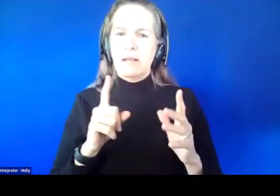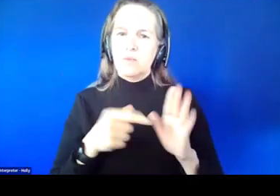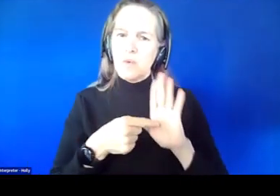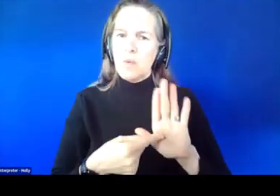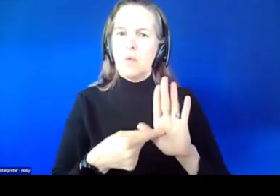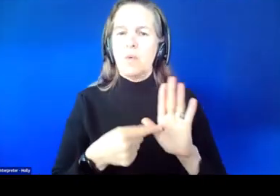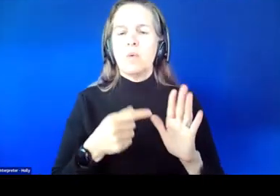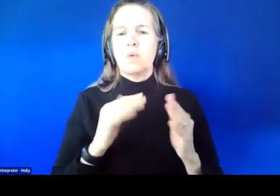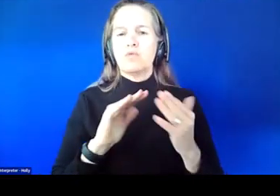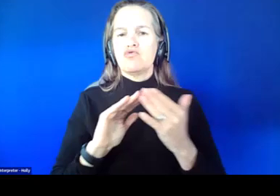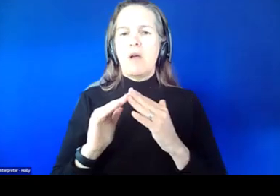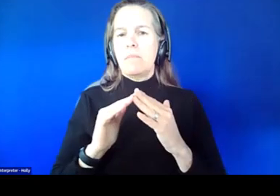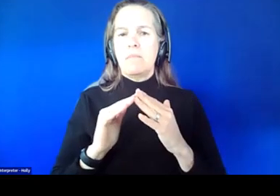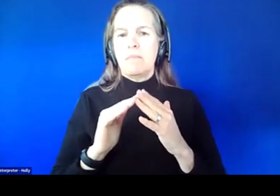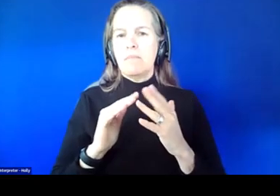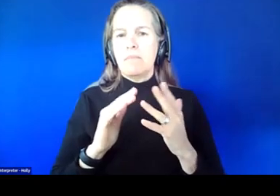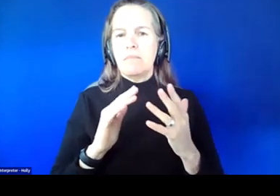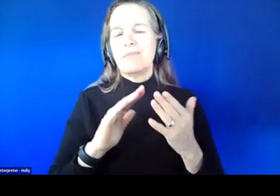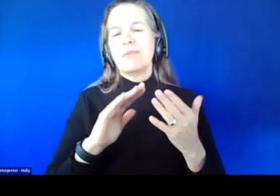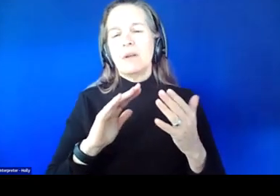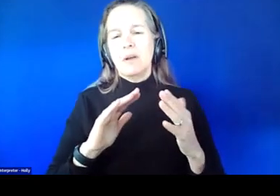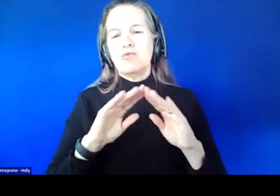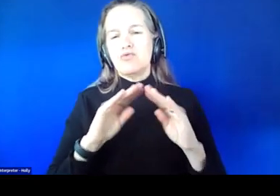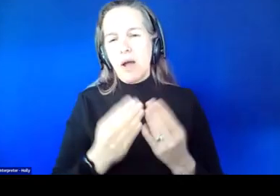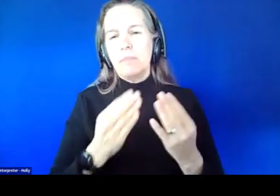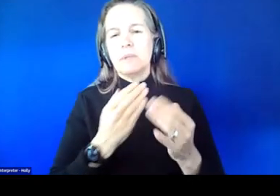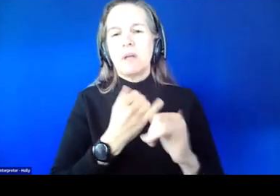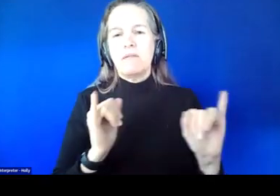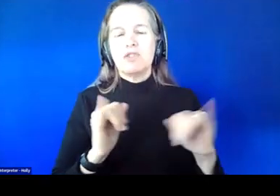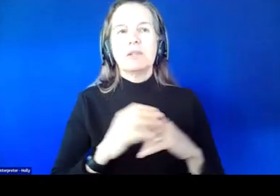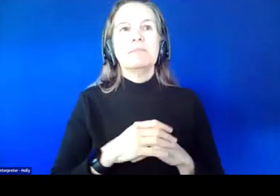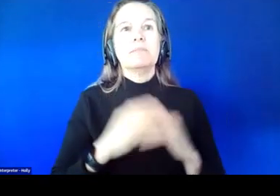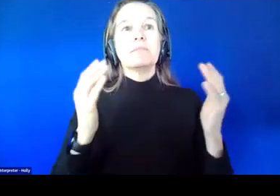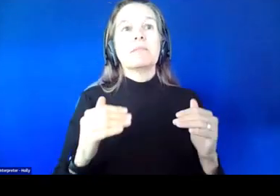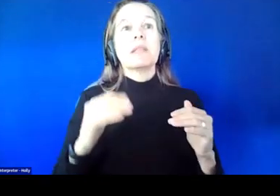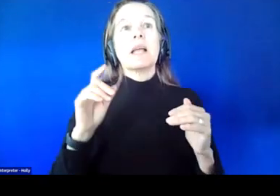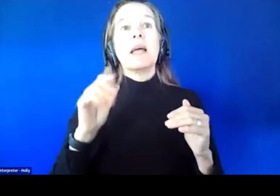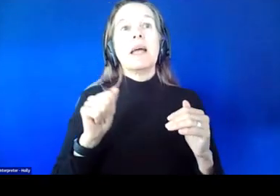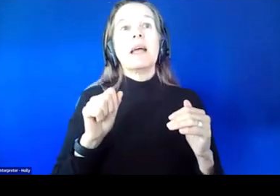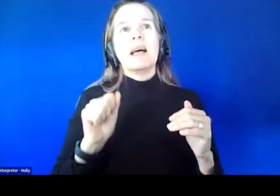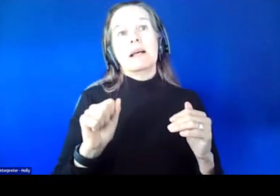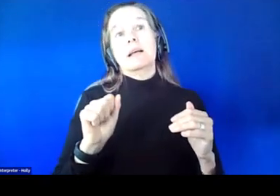once again we utilize and add some needs assessment kind of analyzing that and integrating it into